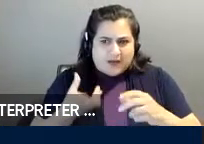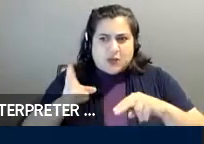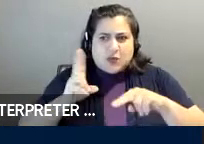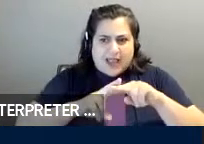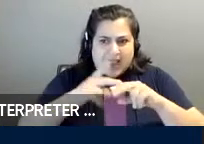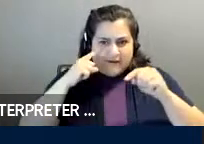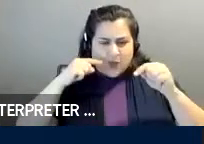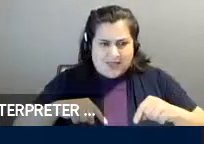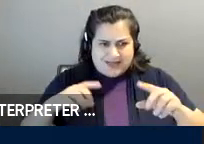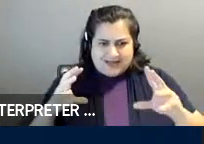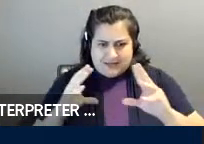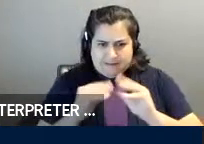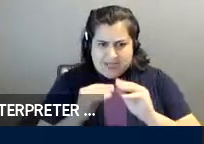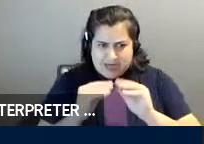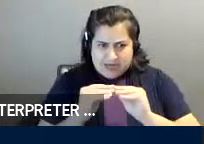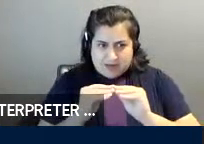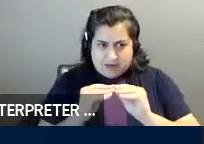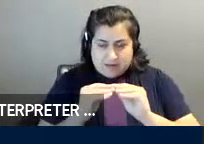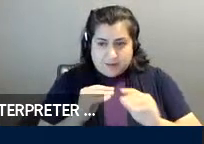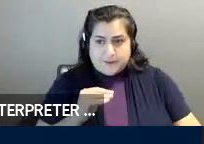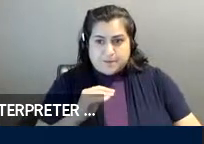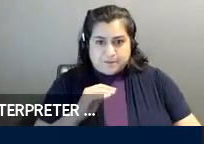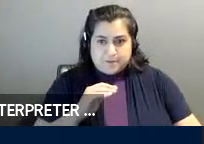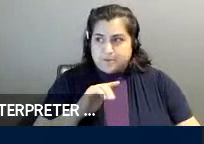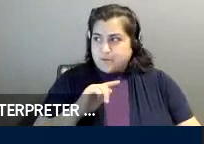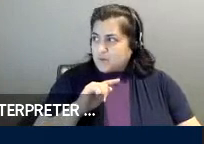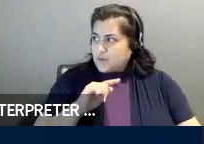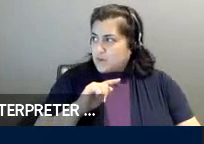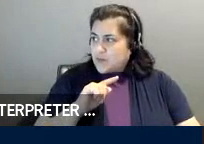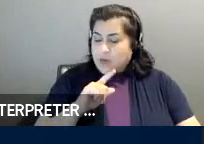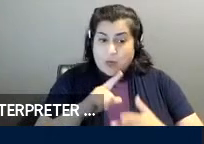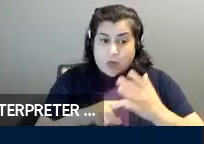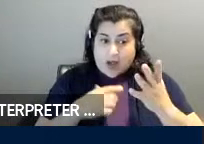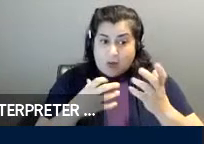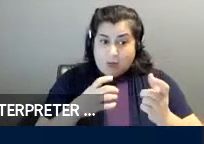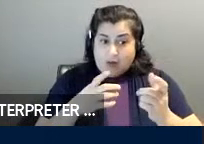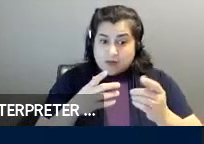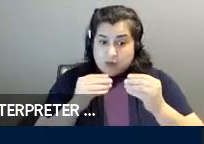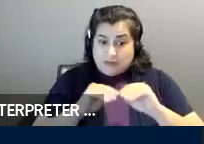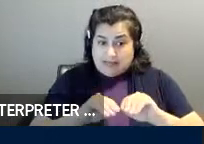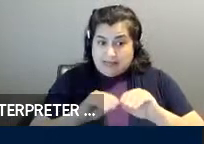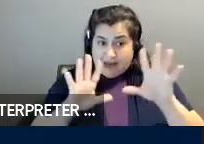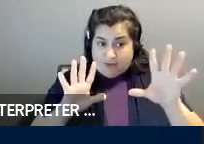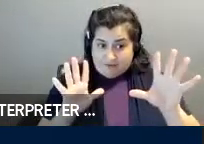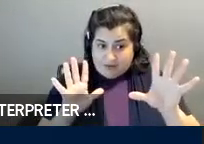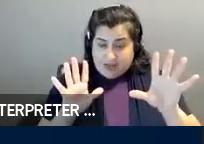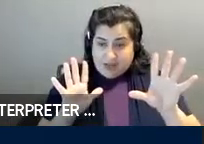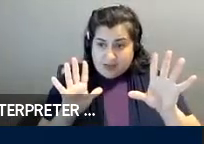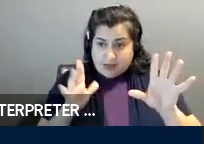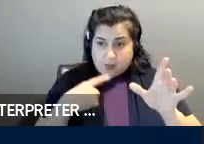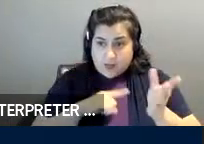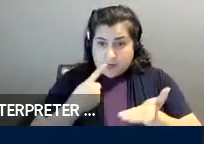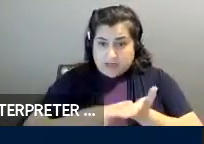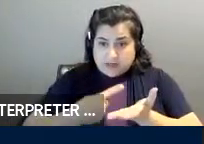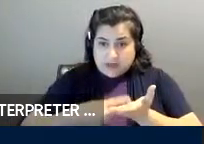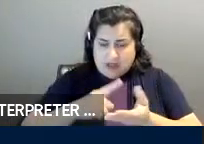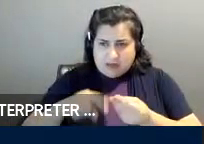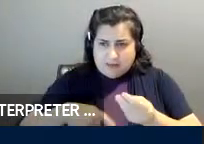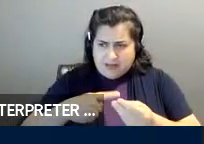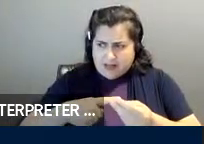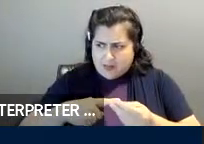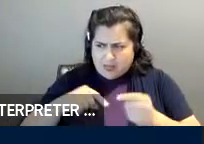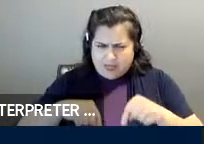Now what's important, also want to kind of clarify that when we talk about this information,